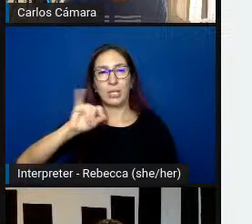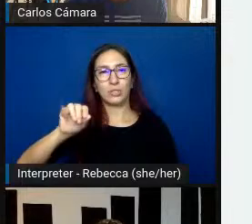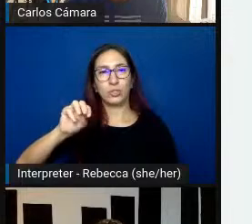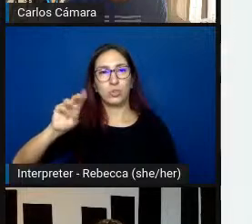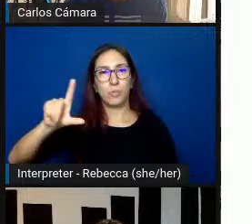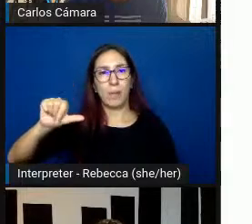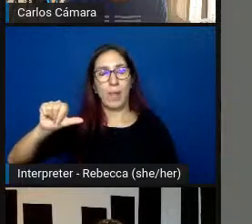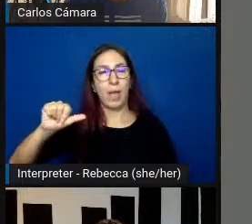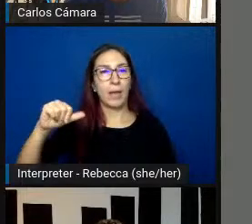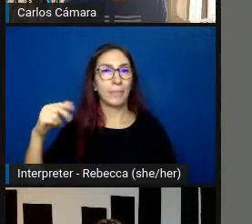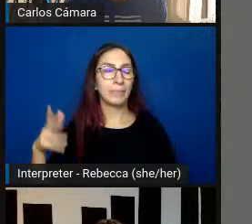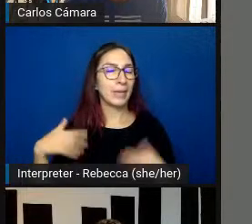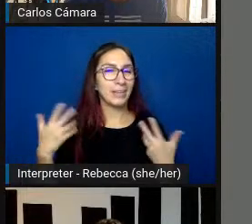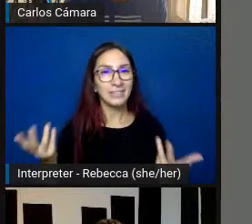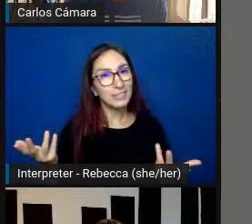We call it gelly